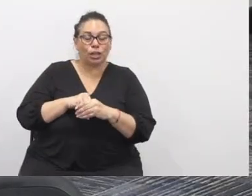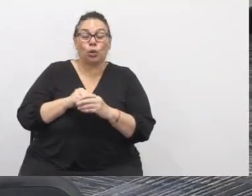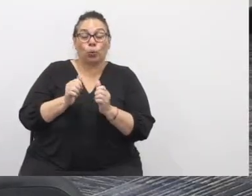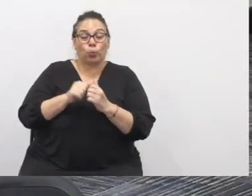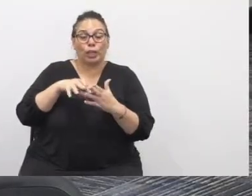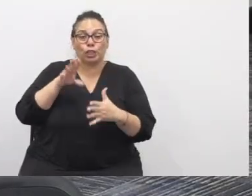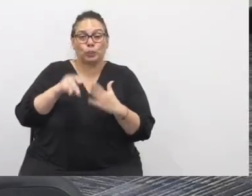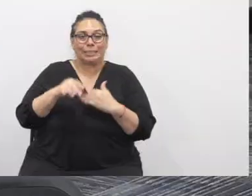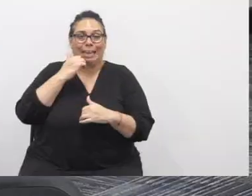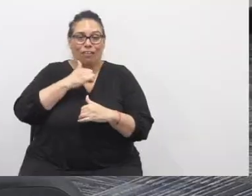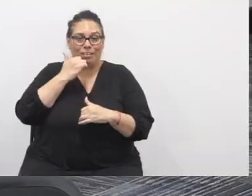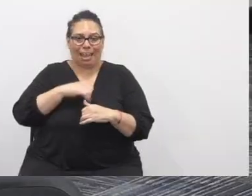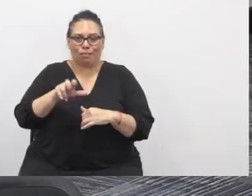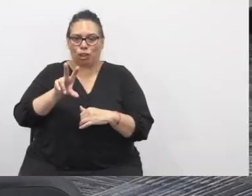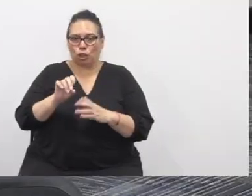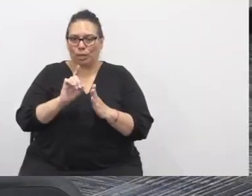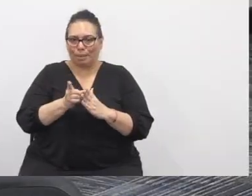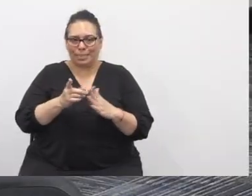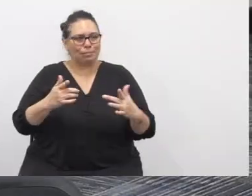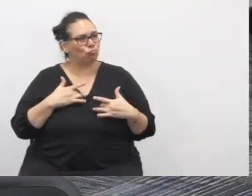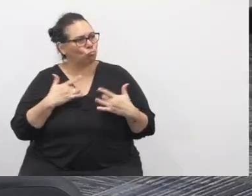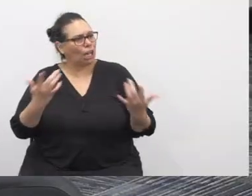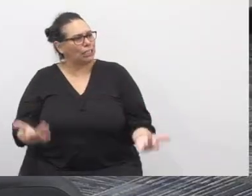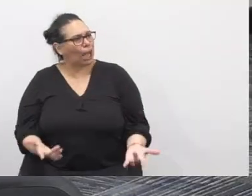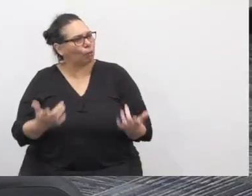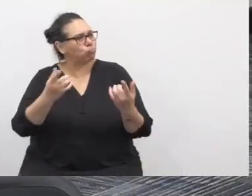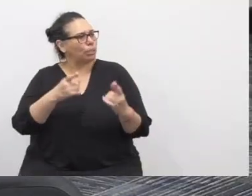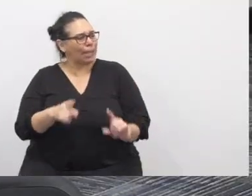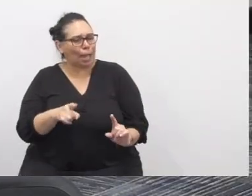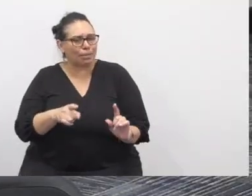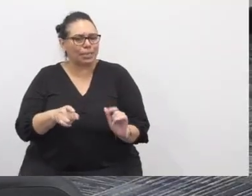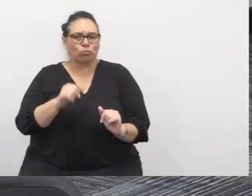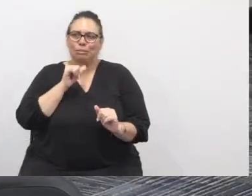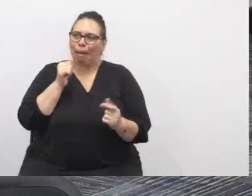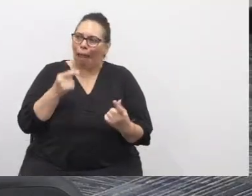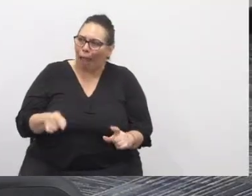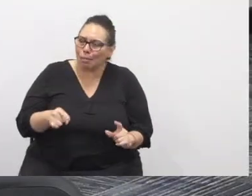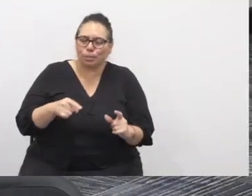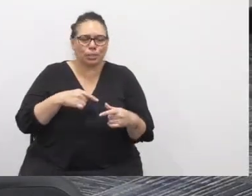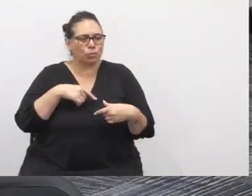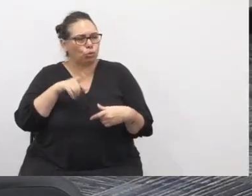And what's up, what's happening, what's not happening, what do you need to happen